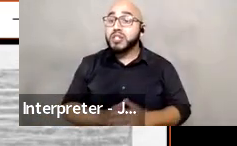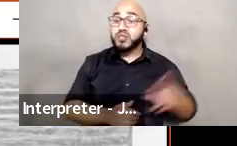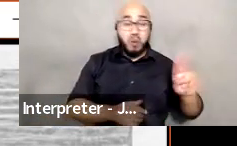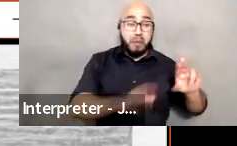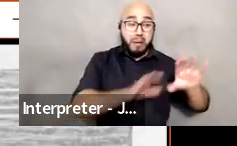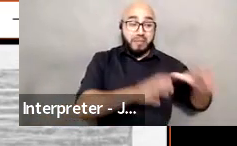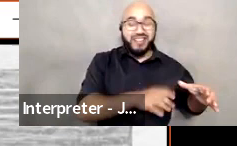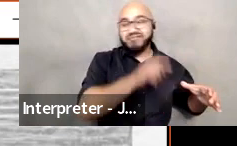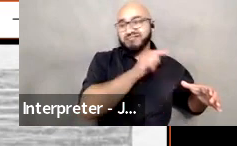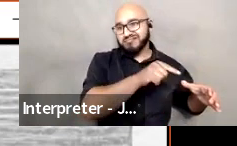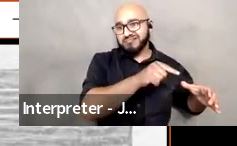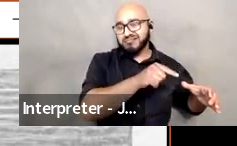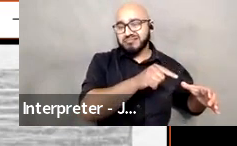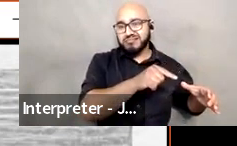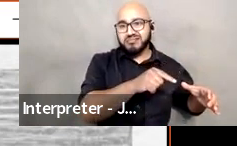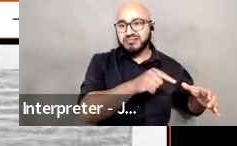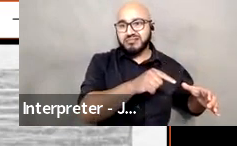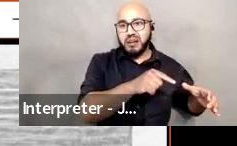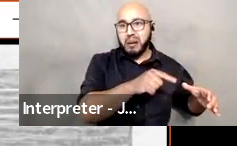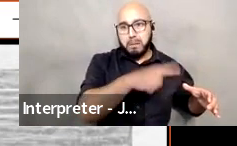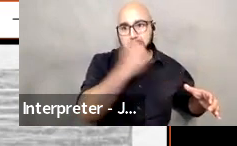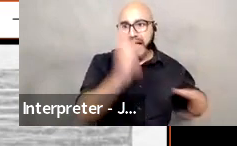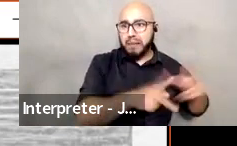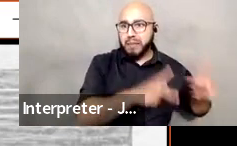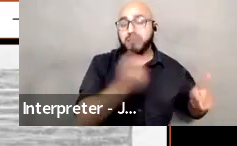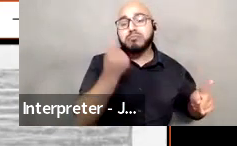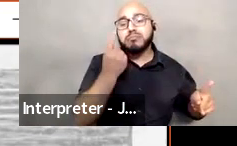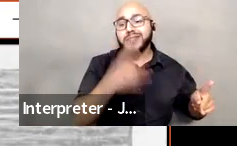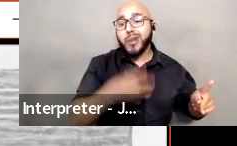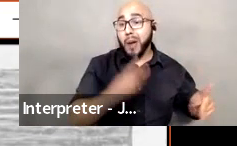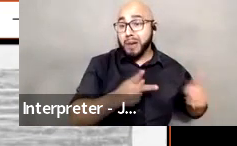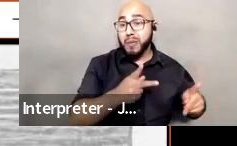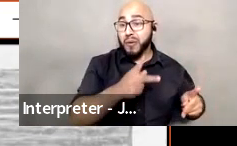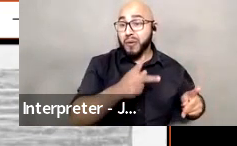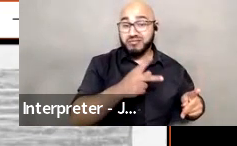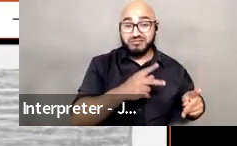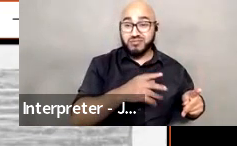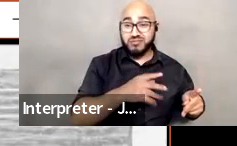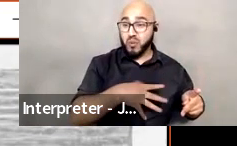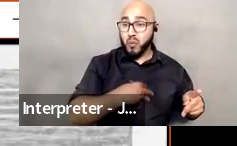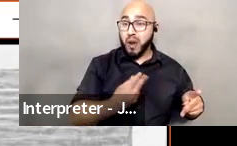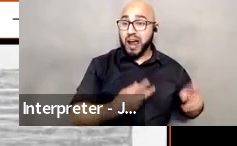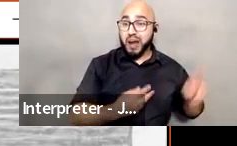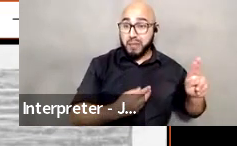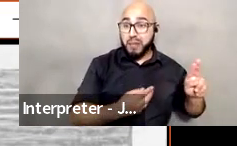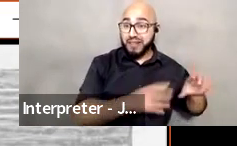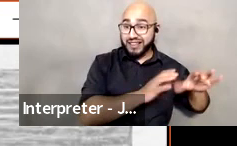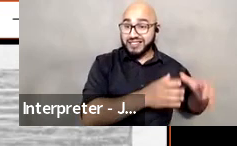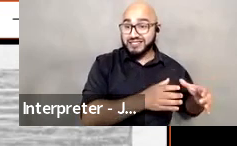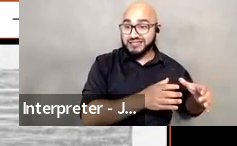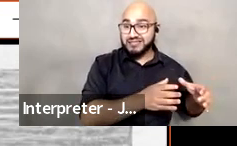Actually by this time, all the white folks. Inside the courthouse, all the white. Republicans abandoned. The. Defense.